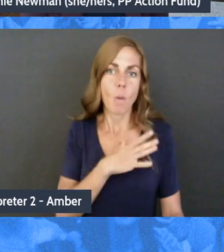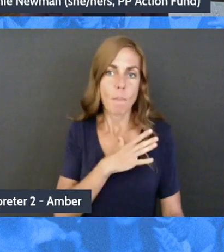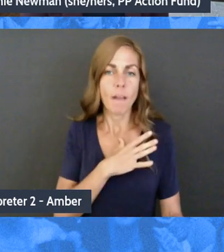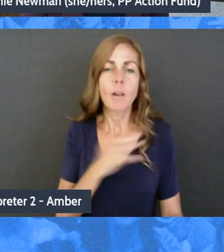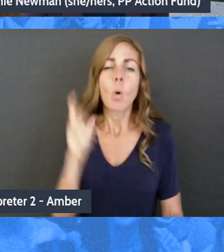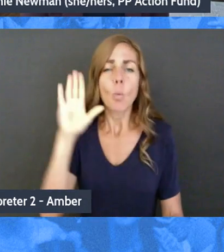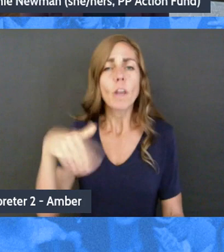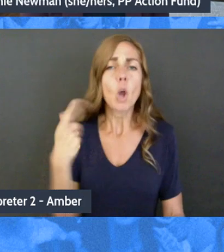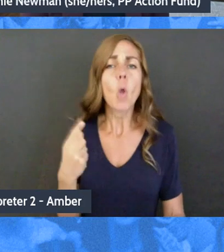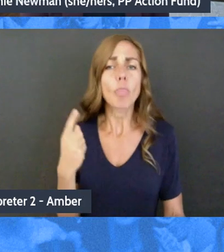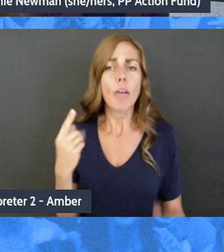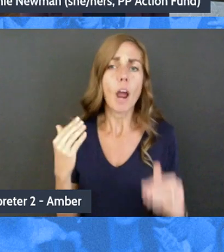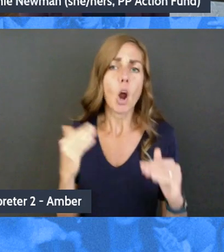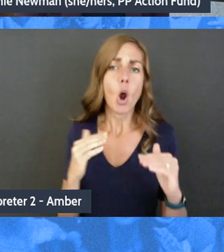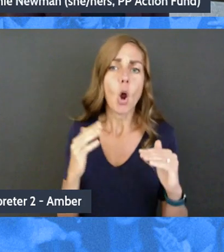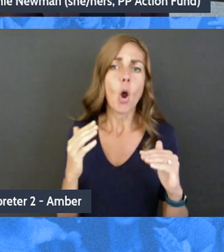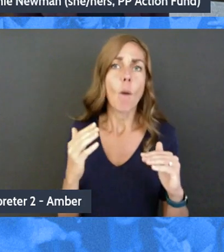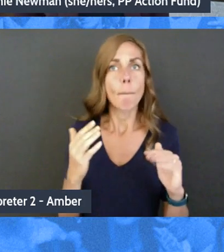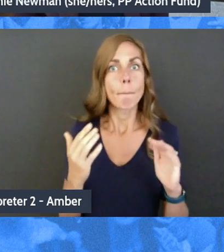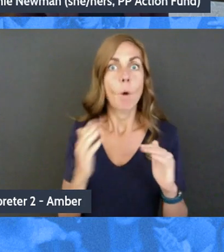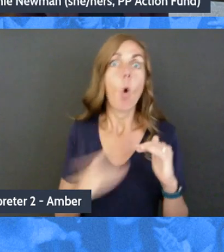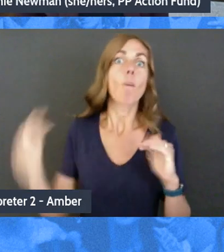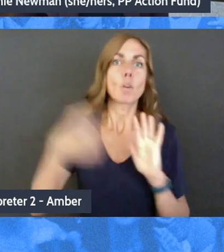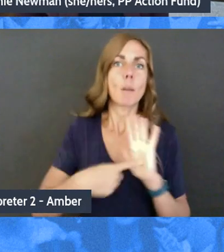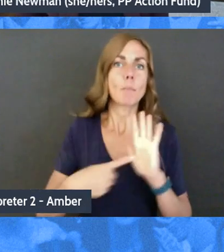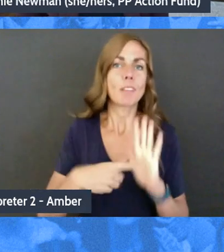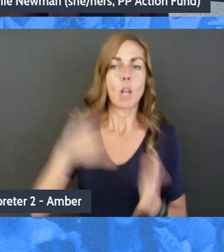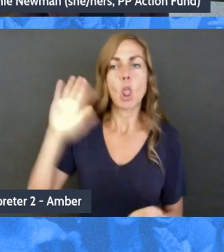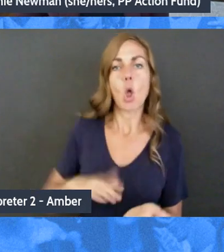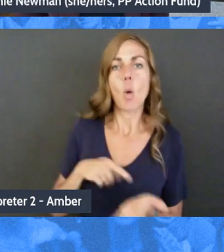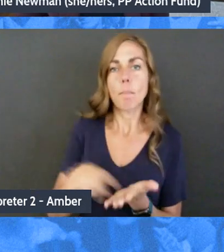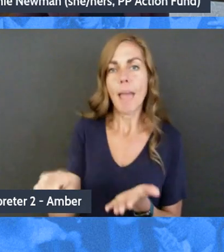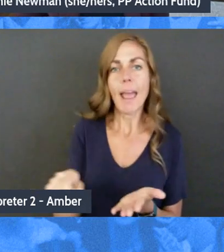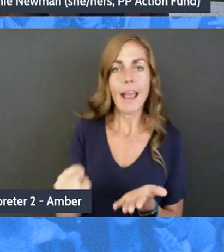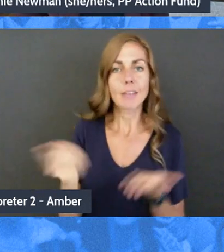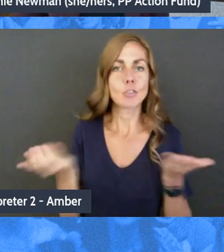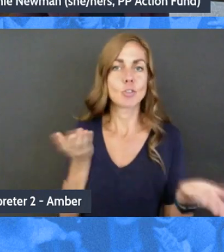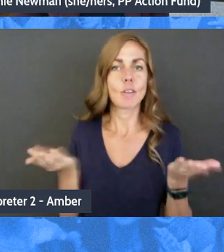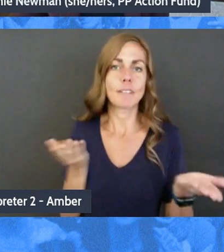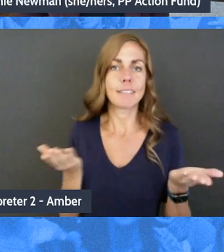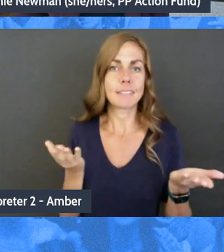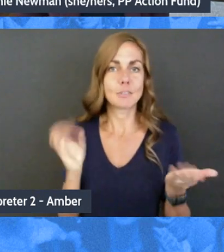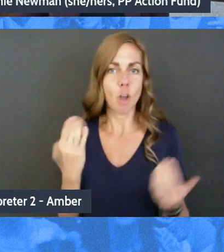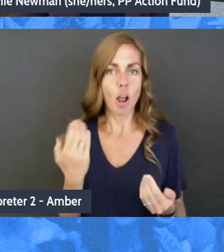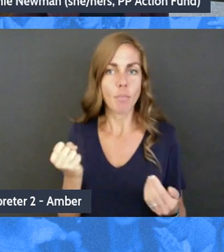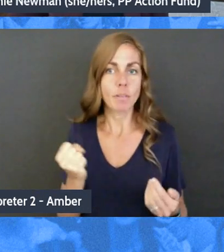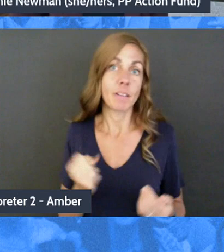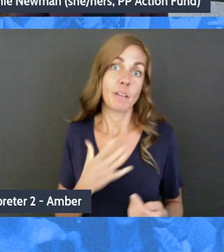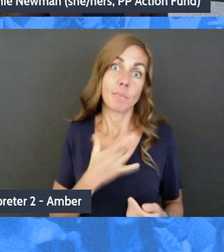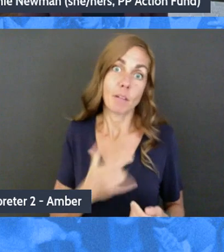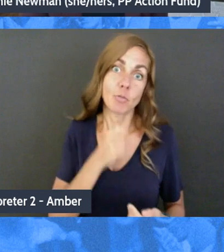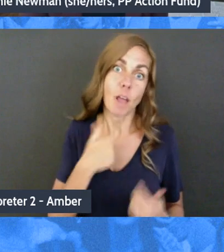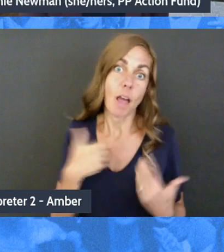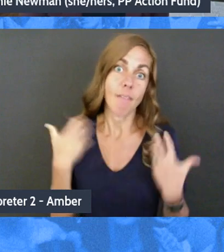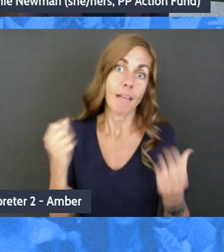in low-paying service industry jobs and are more likely to not have health care coverage, let alone a doctor that they can trust.